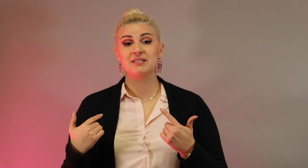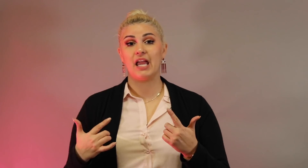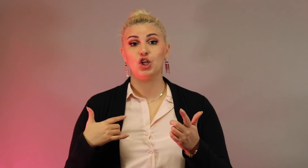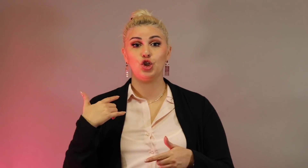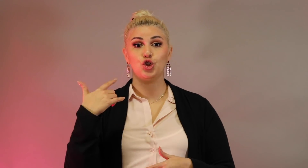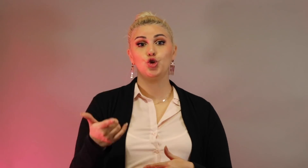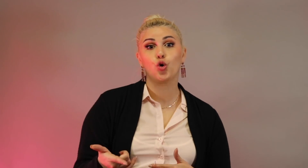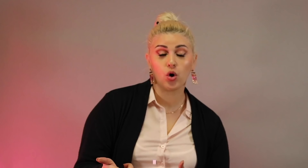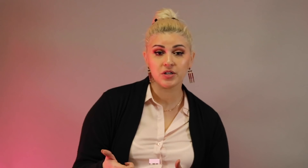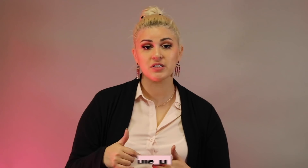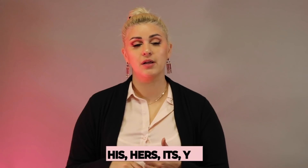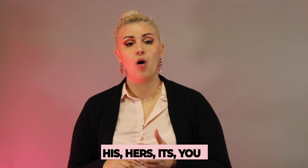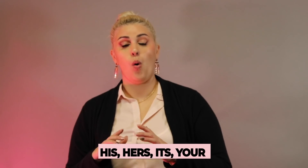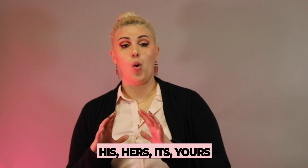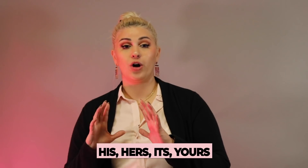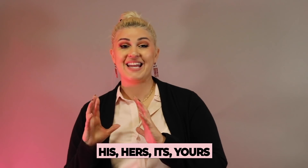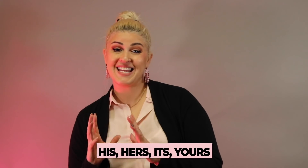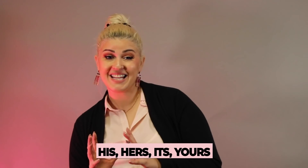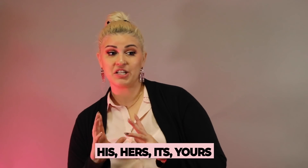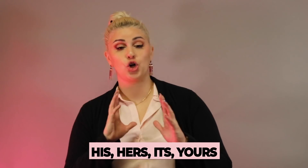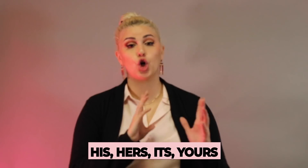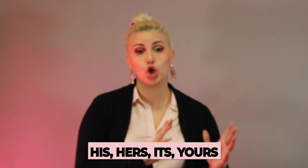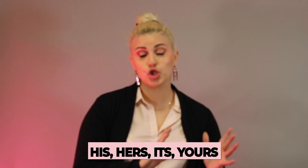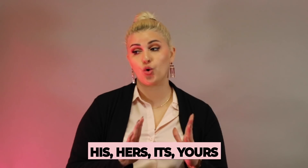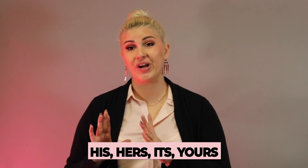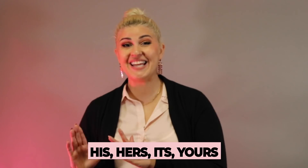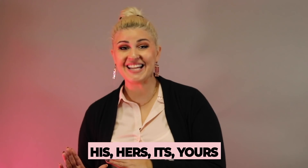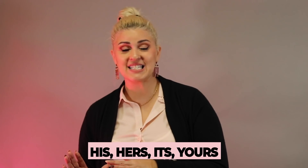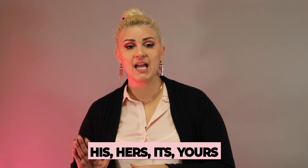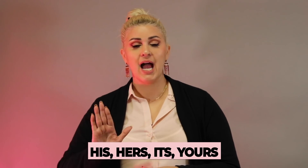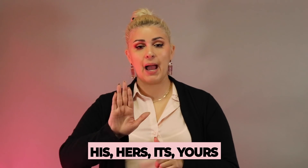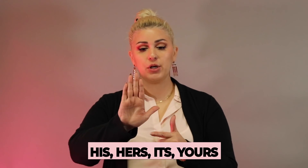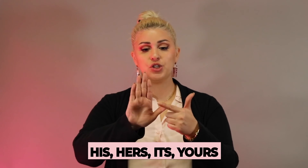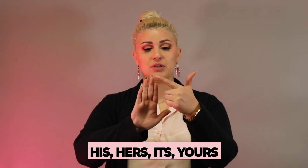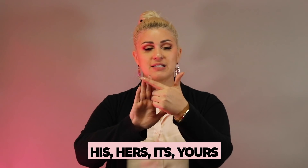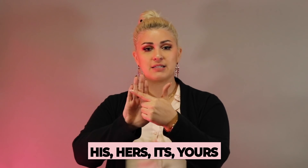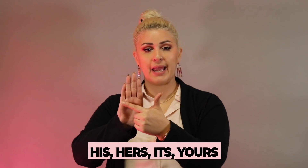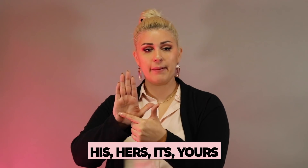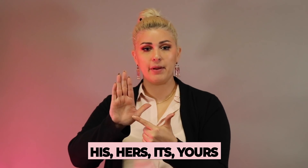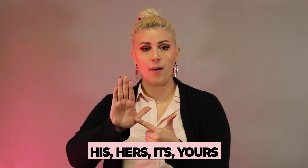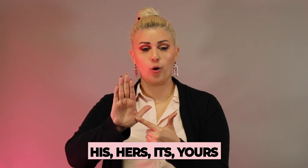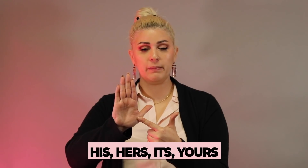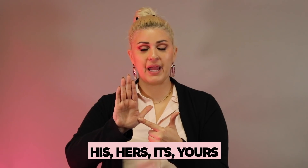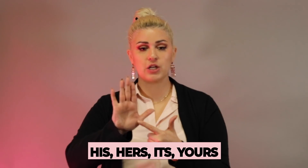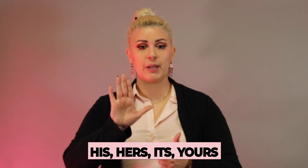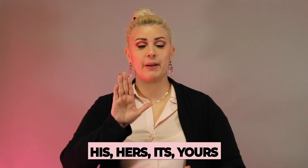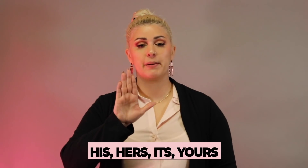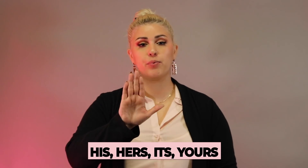I'm saying yours or his, hers, or its, I'm gonna to do the same, open B hand shape